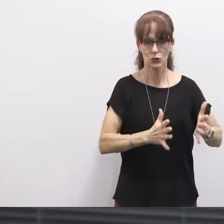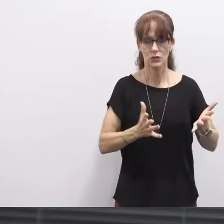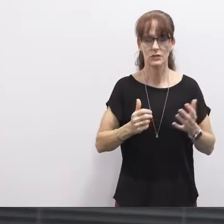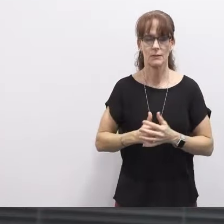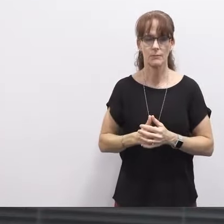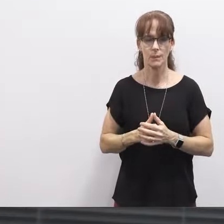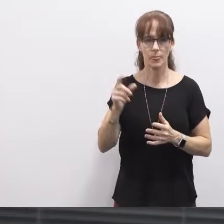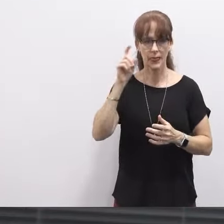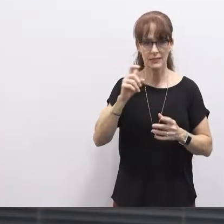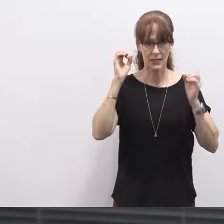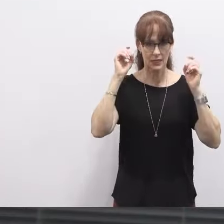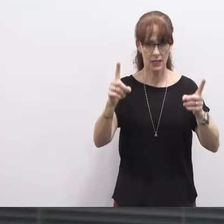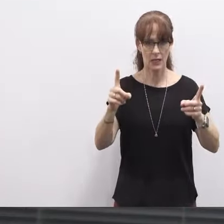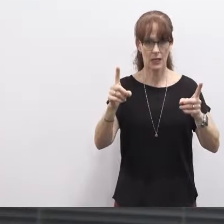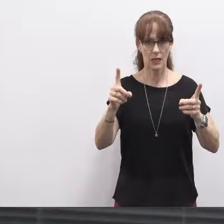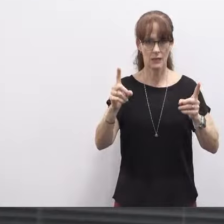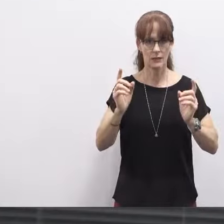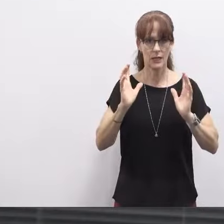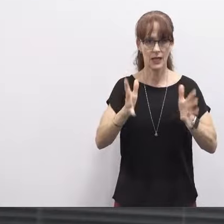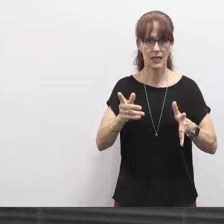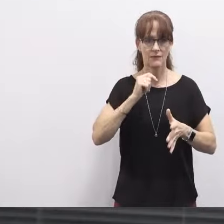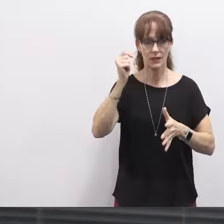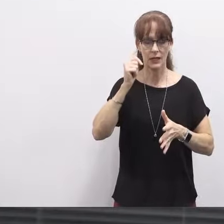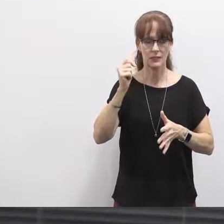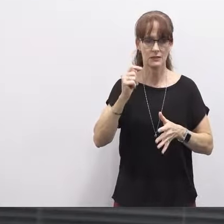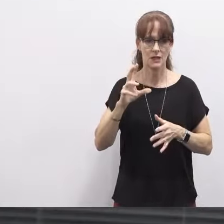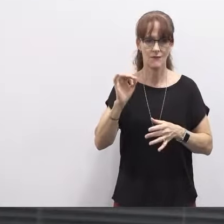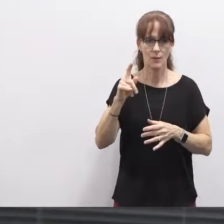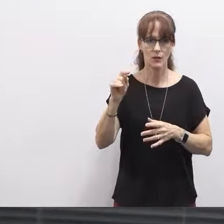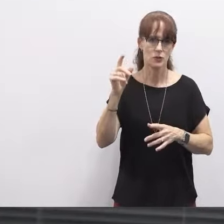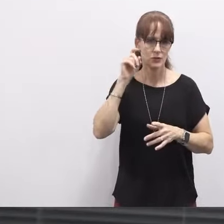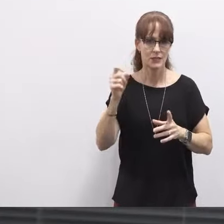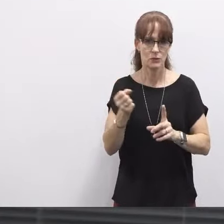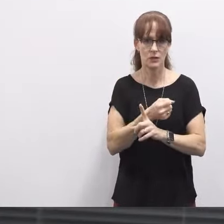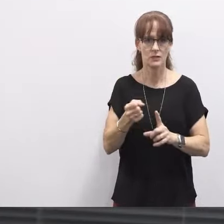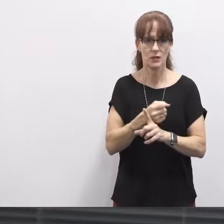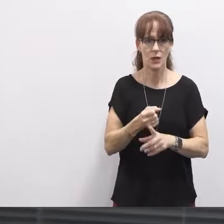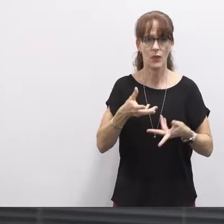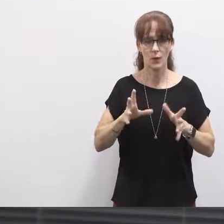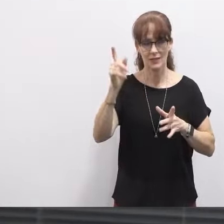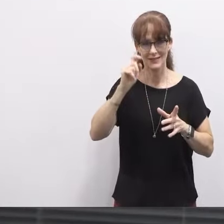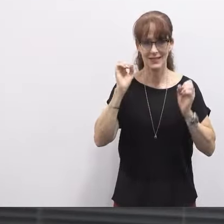Sexual education leaves teens vulnerable to sexual assault. The way sex education is taught